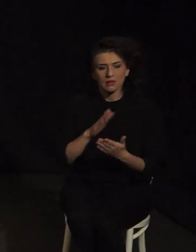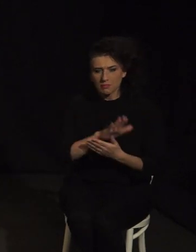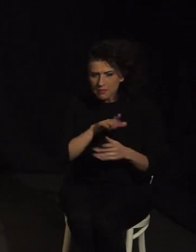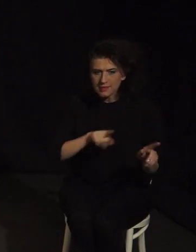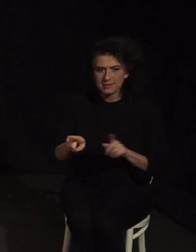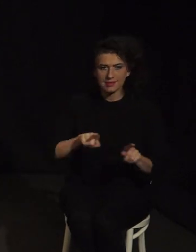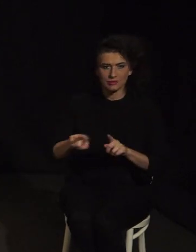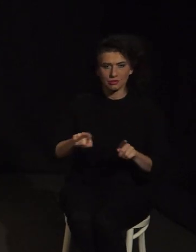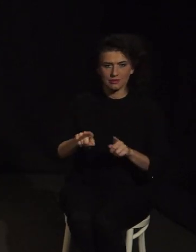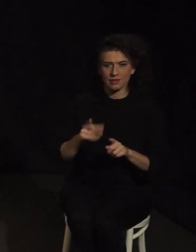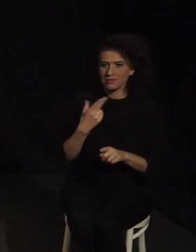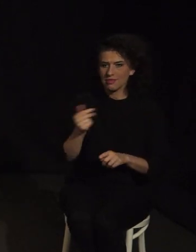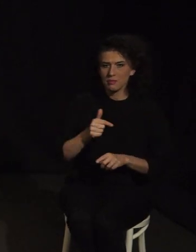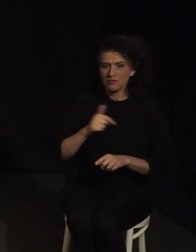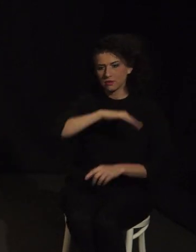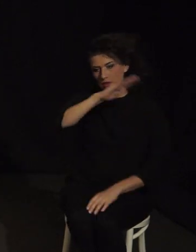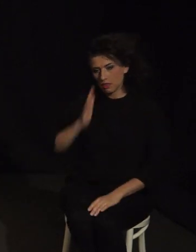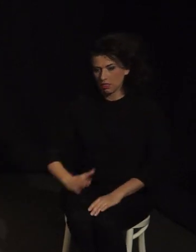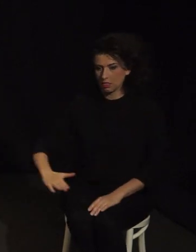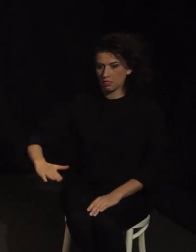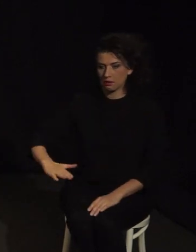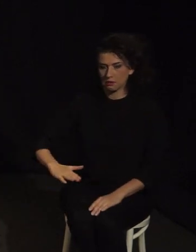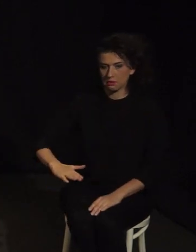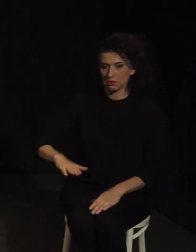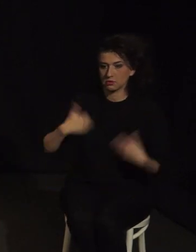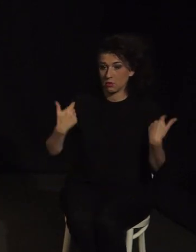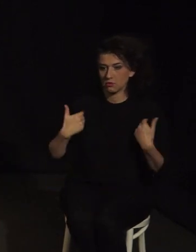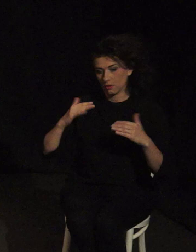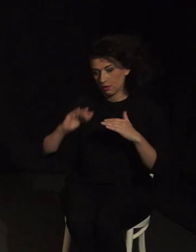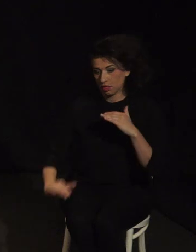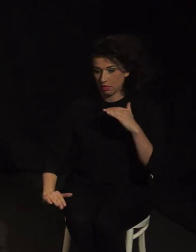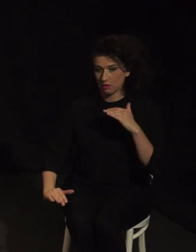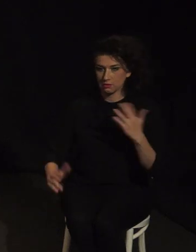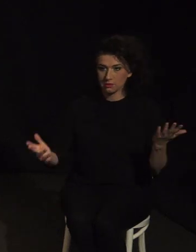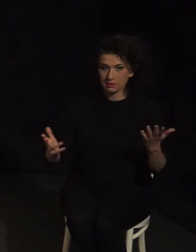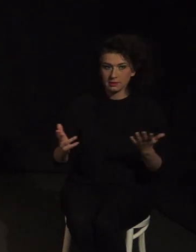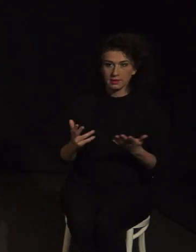because it should not fall down. "Ty jesteś jak zdrowie."